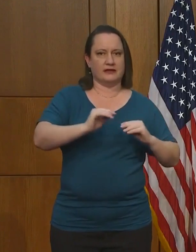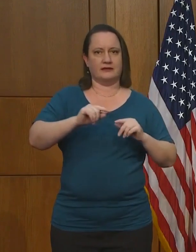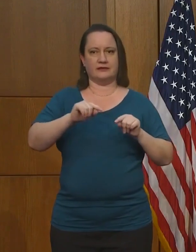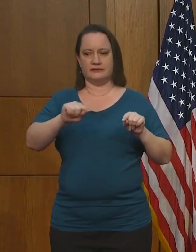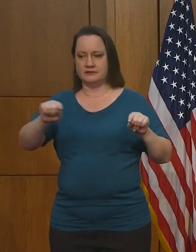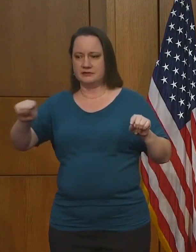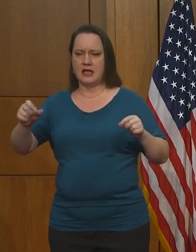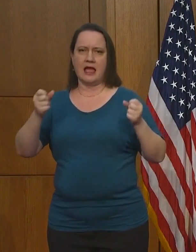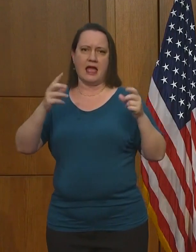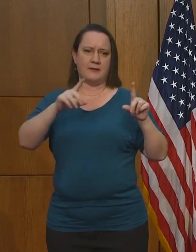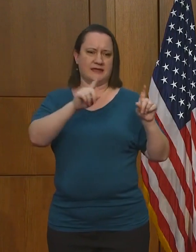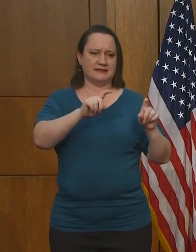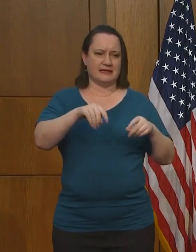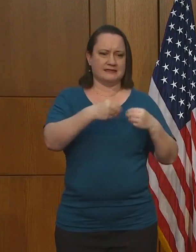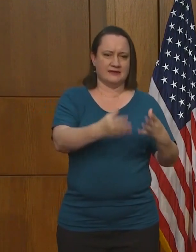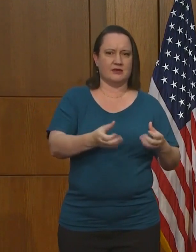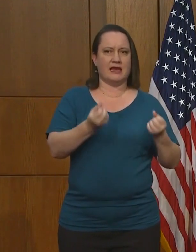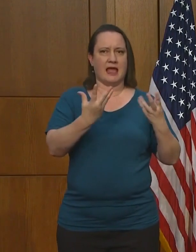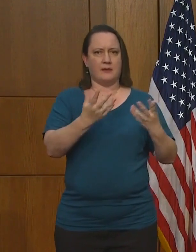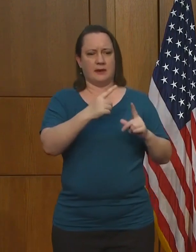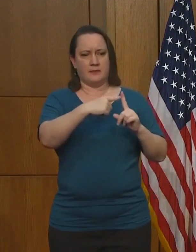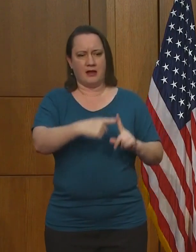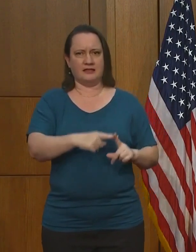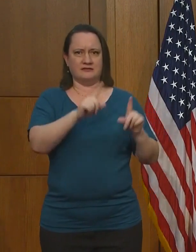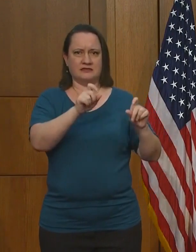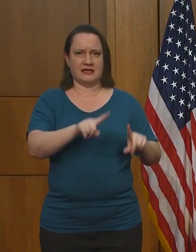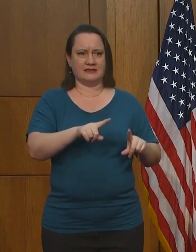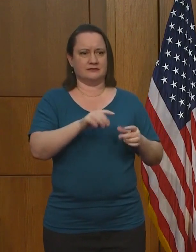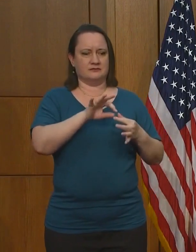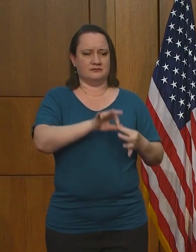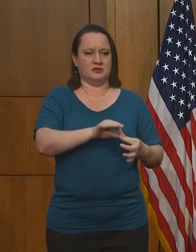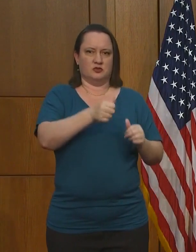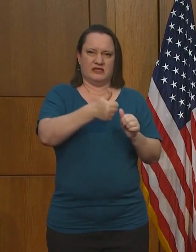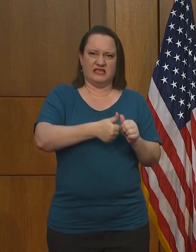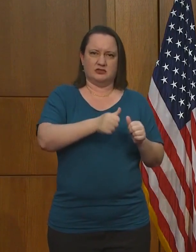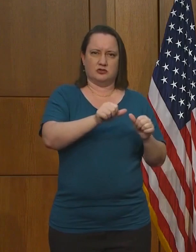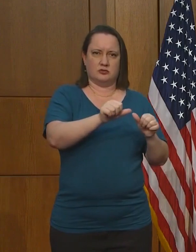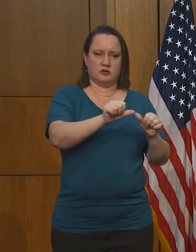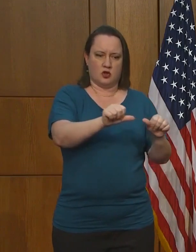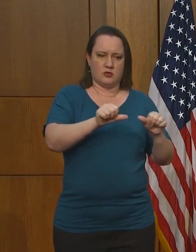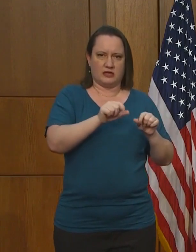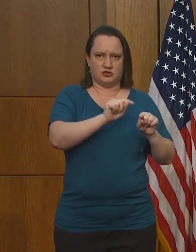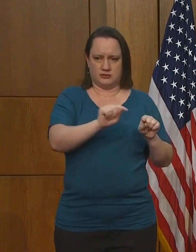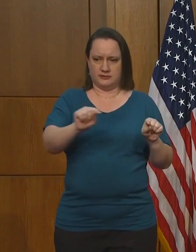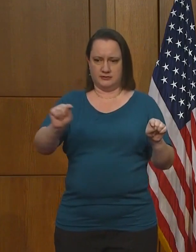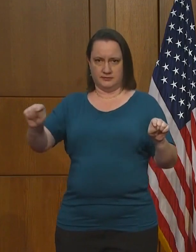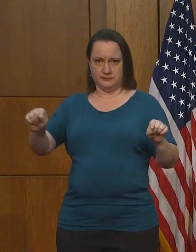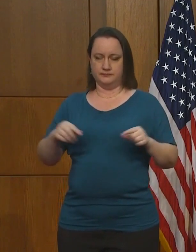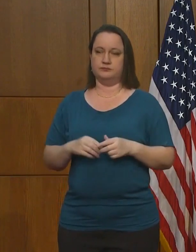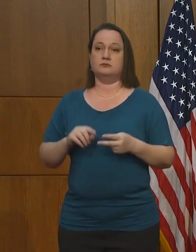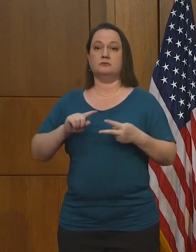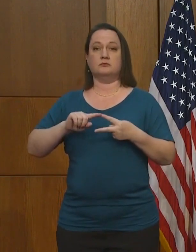FACILITY AND THE NUMBER OF CHILD AND THE NUMBER OF